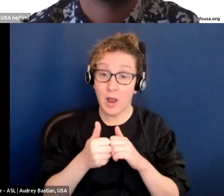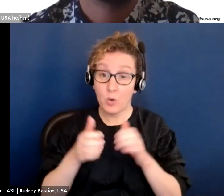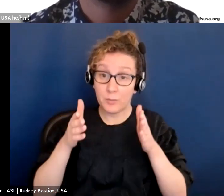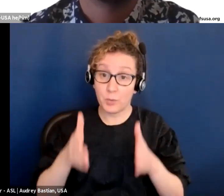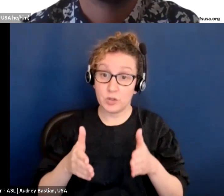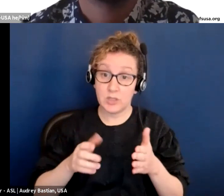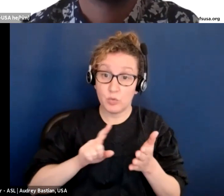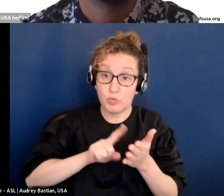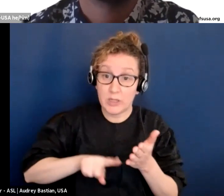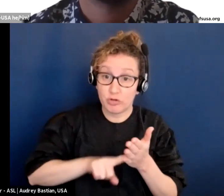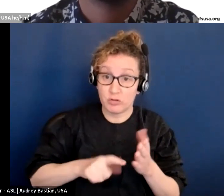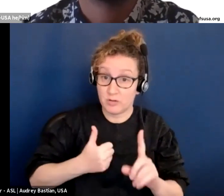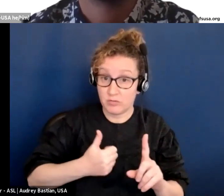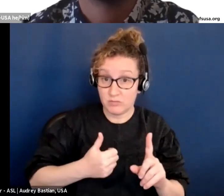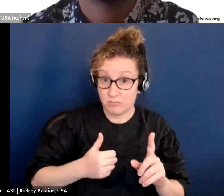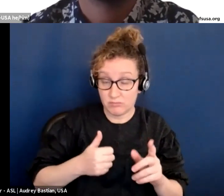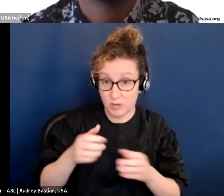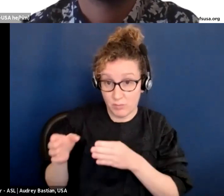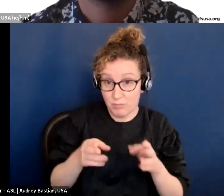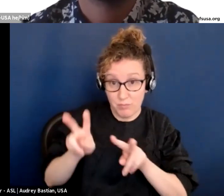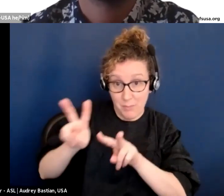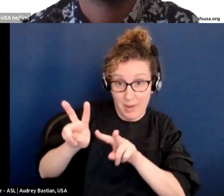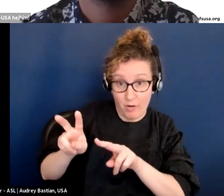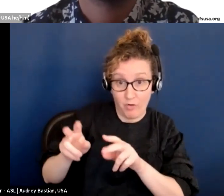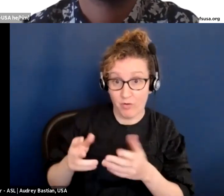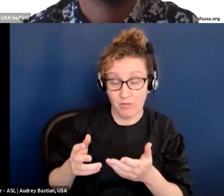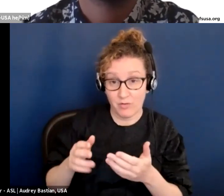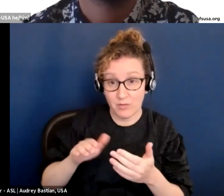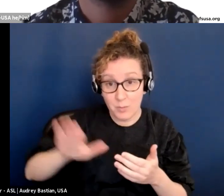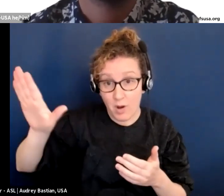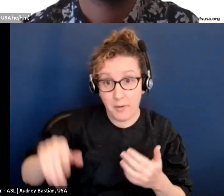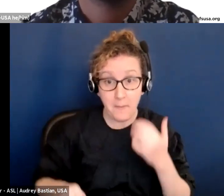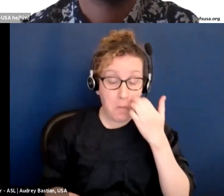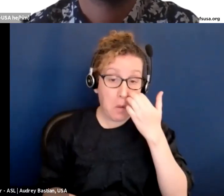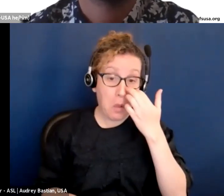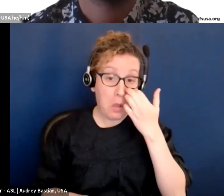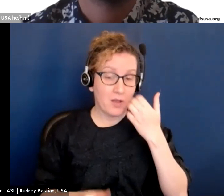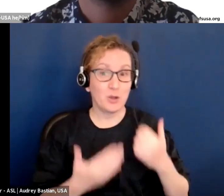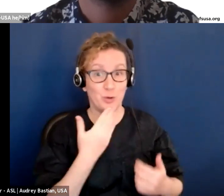That is a good question, and a big one. I started by just googling